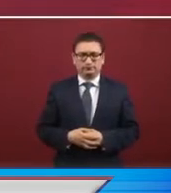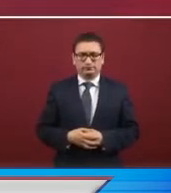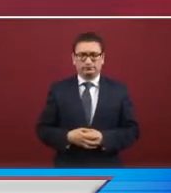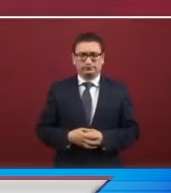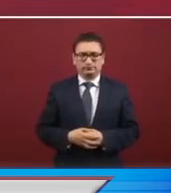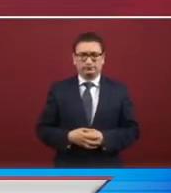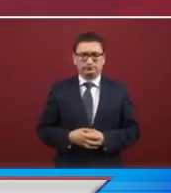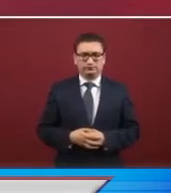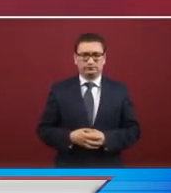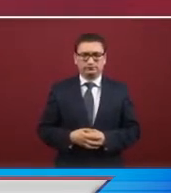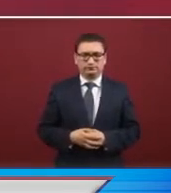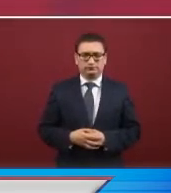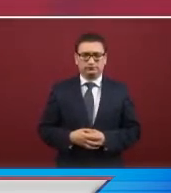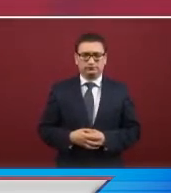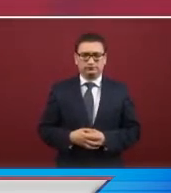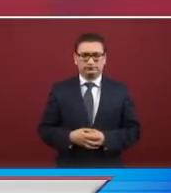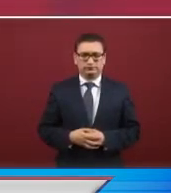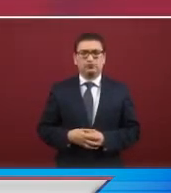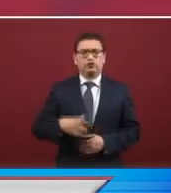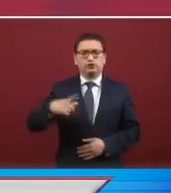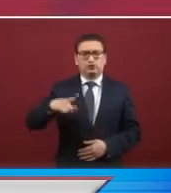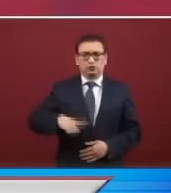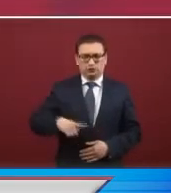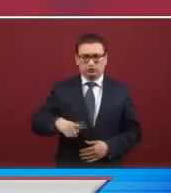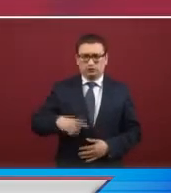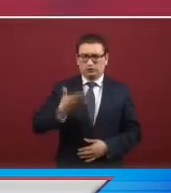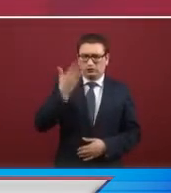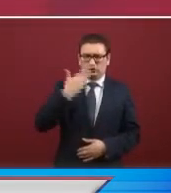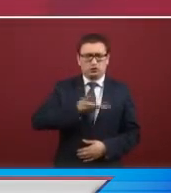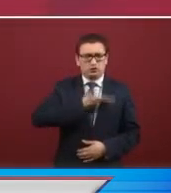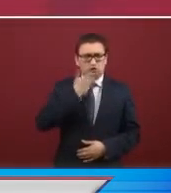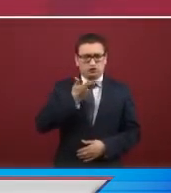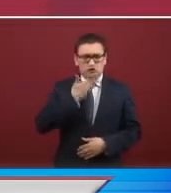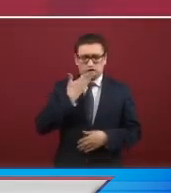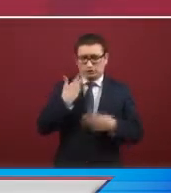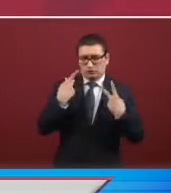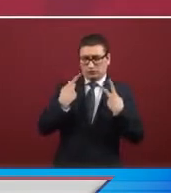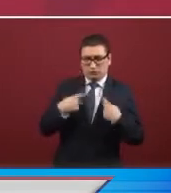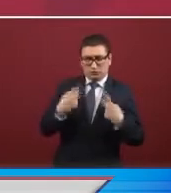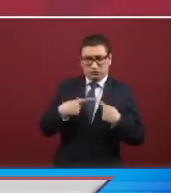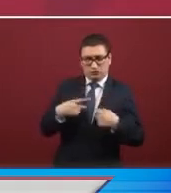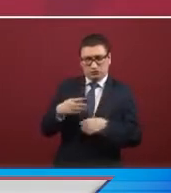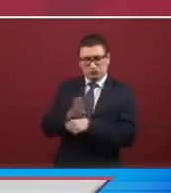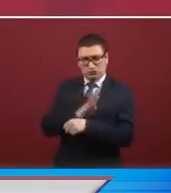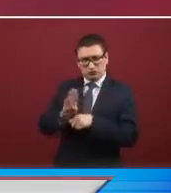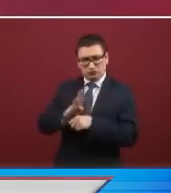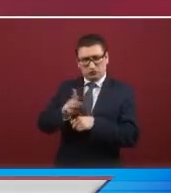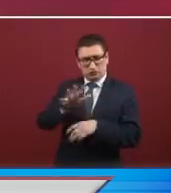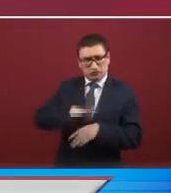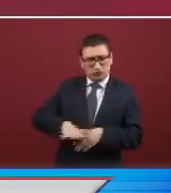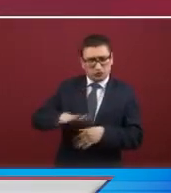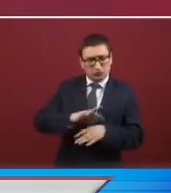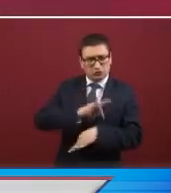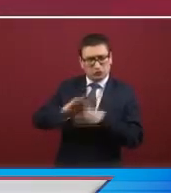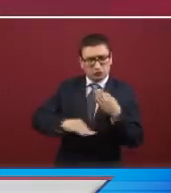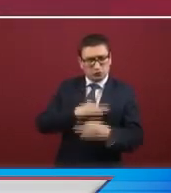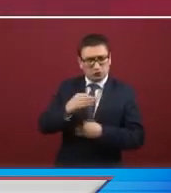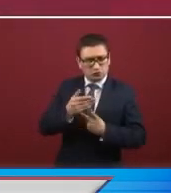Work is being done to eliminate intermediation so that the Support Programs reach people all Welfare Programs are underway